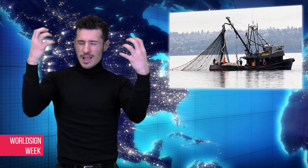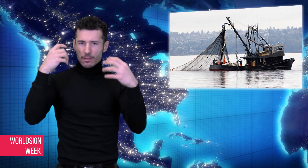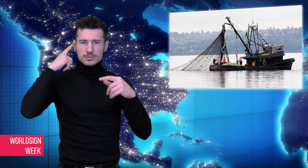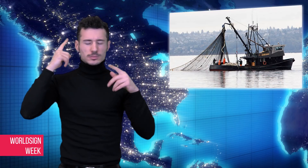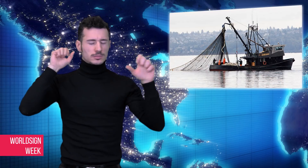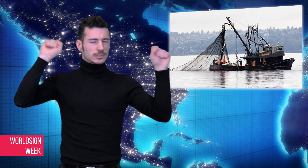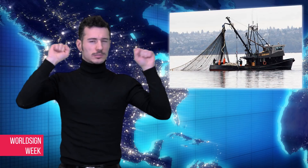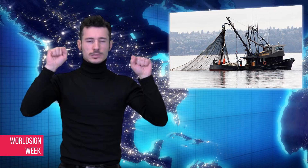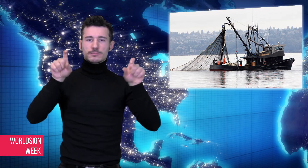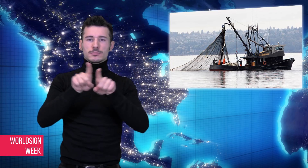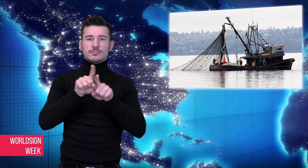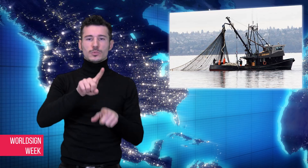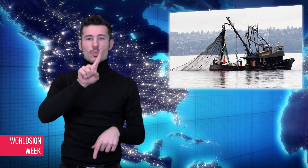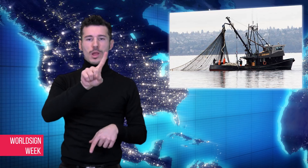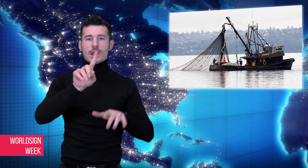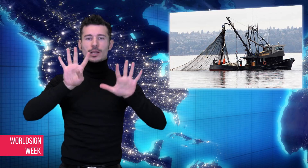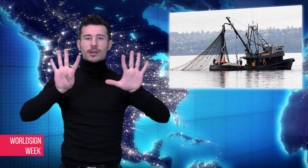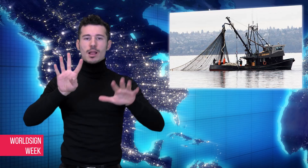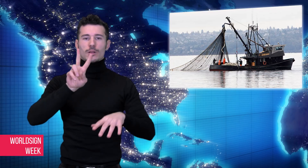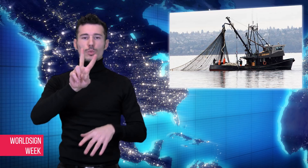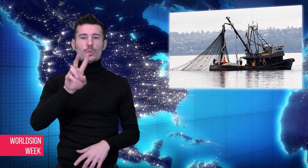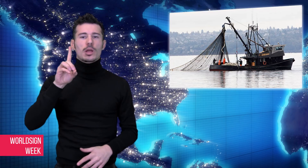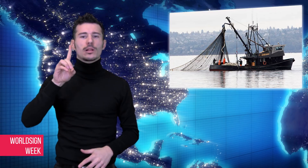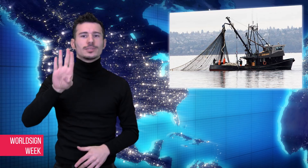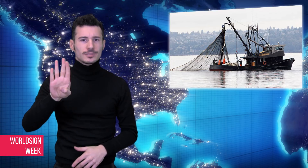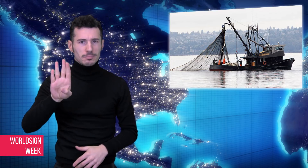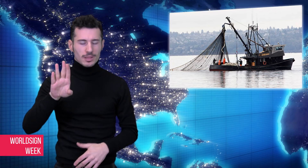permanent. These fish are so loud that